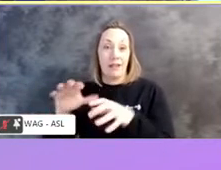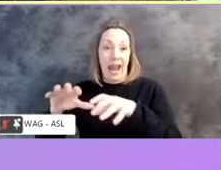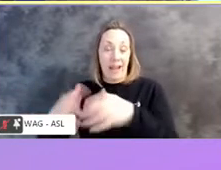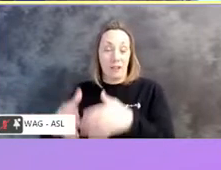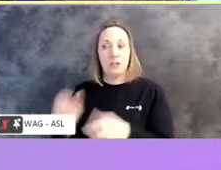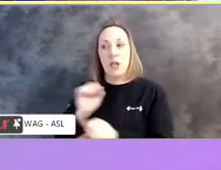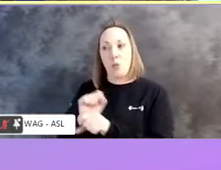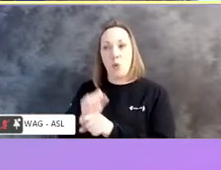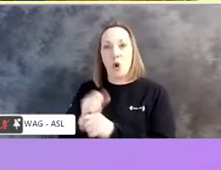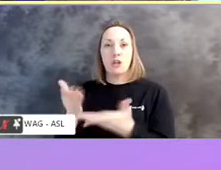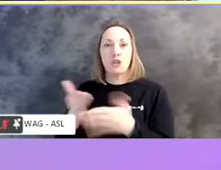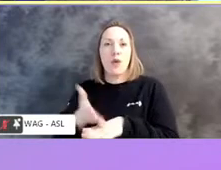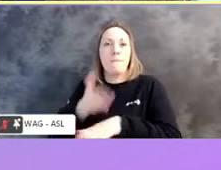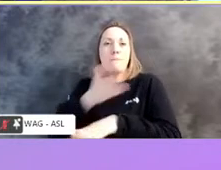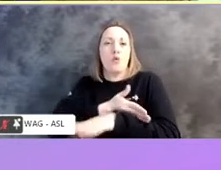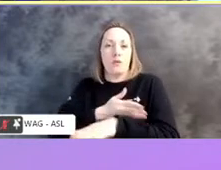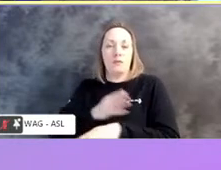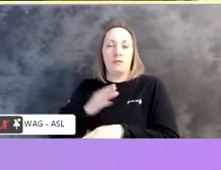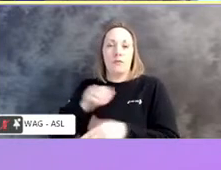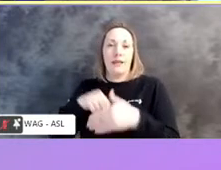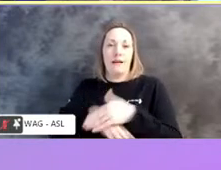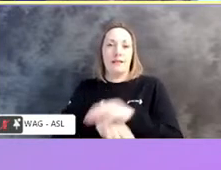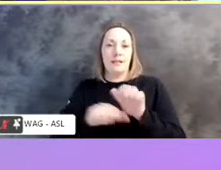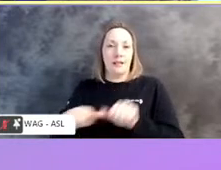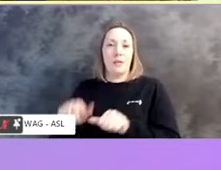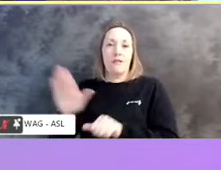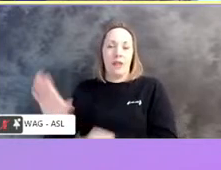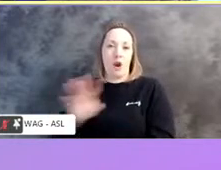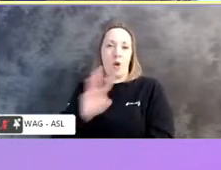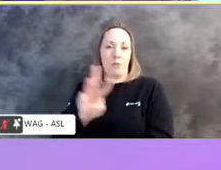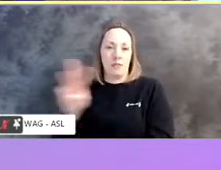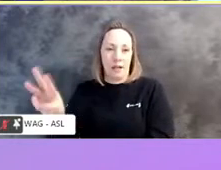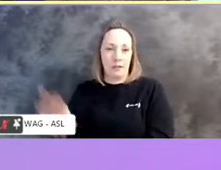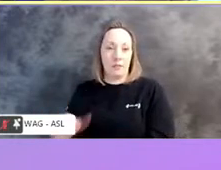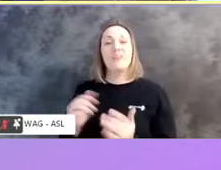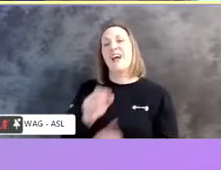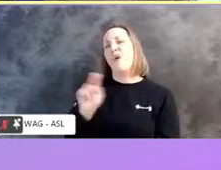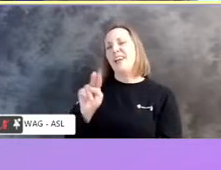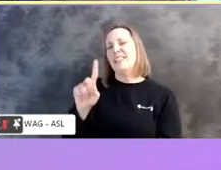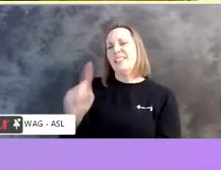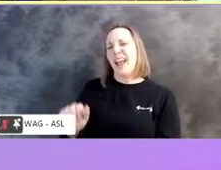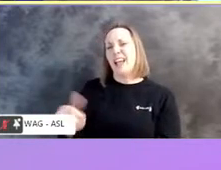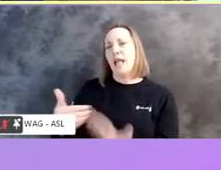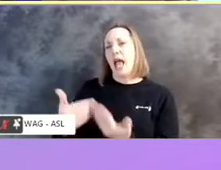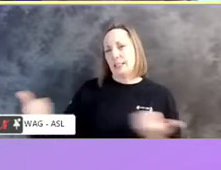with the design agencies, some of them are changing design agencies. They're working with